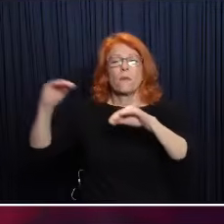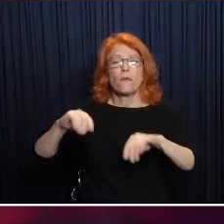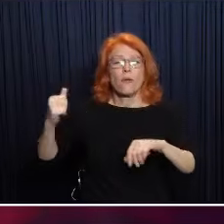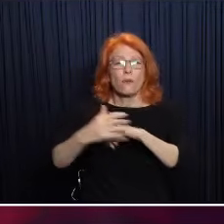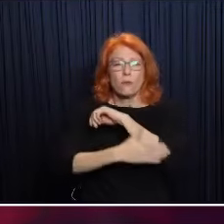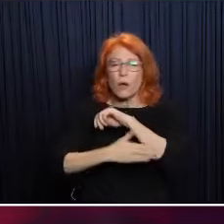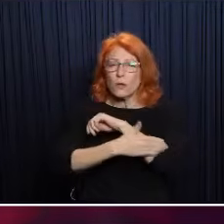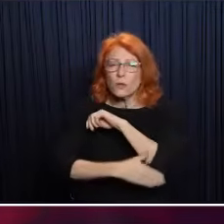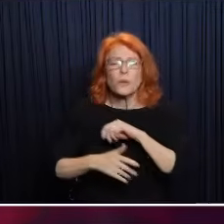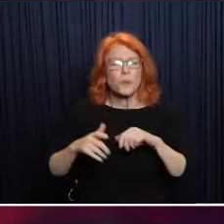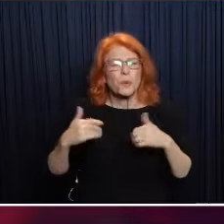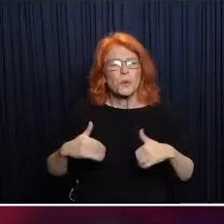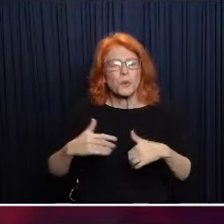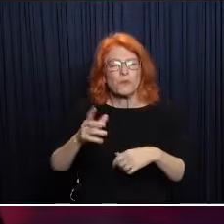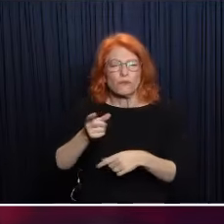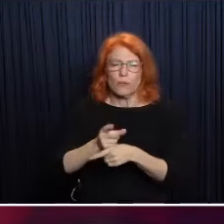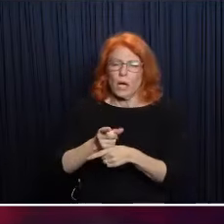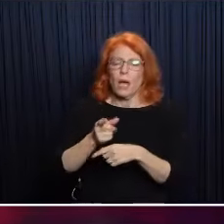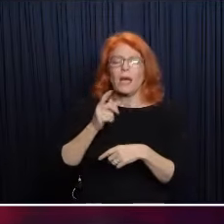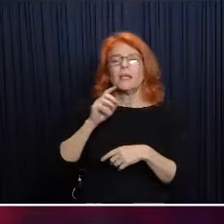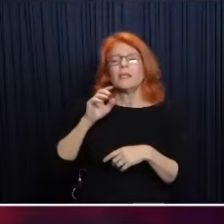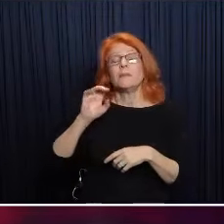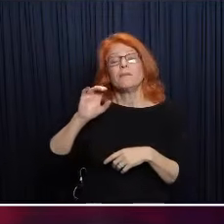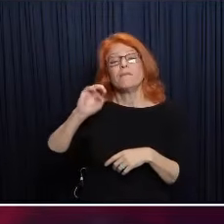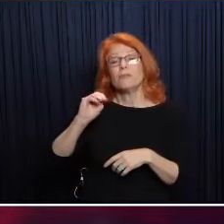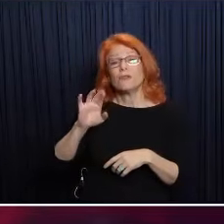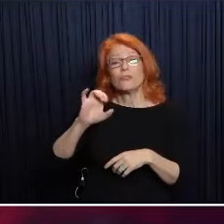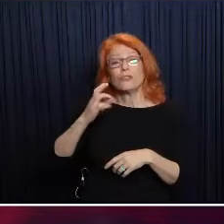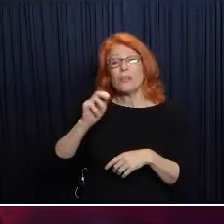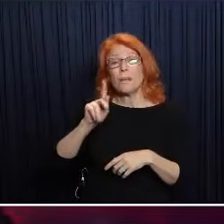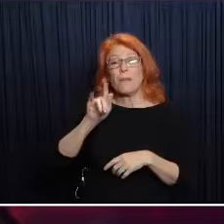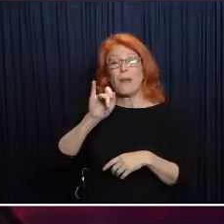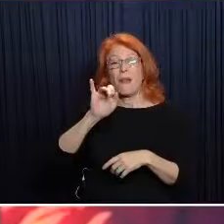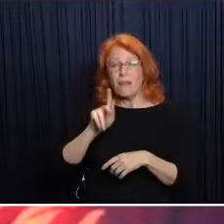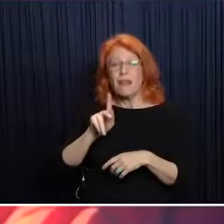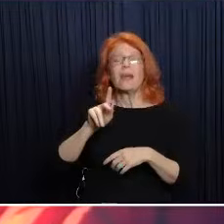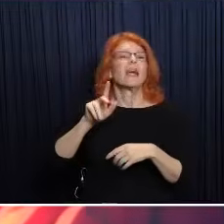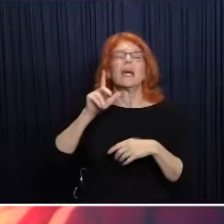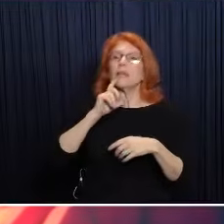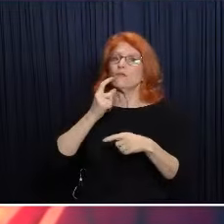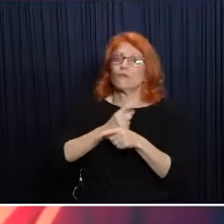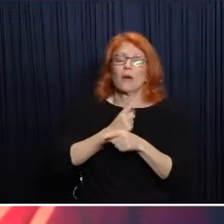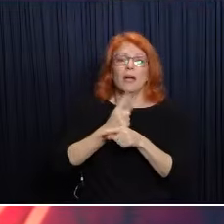COST IS DUE TO THE IMMIGRATION ISSUE AS HE TOUCHED ON BRIEFLY.